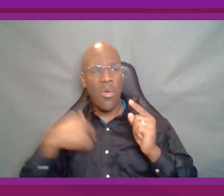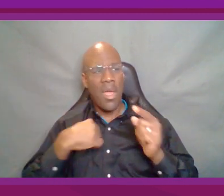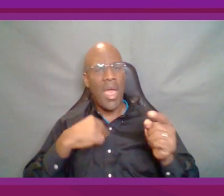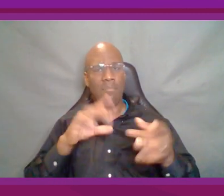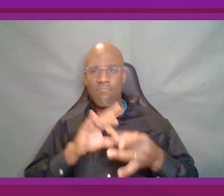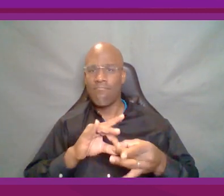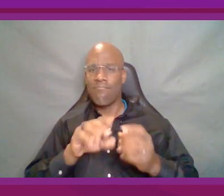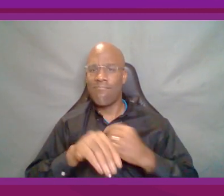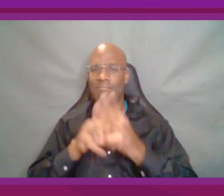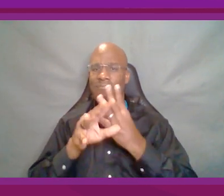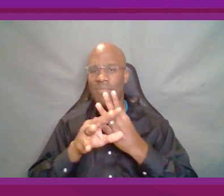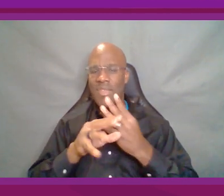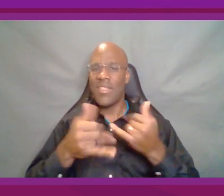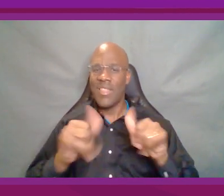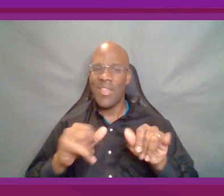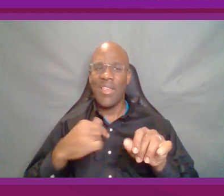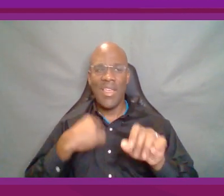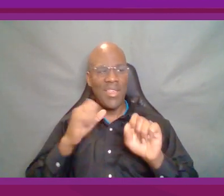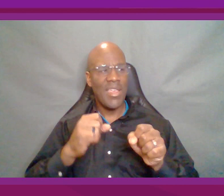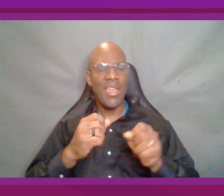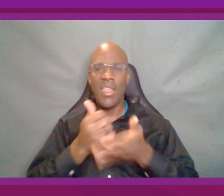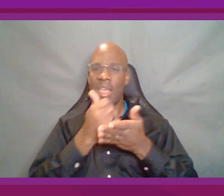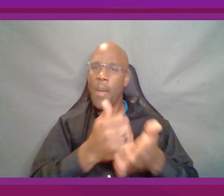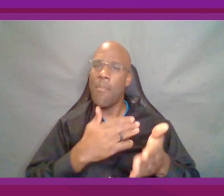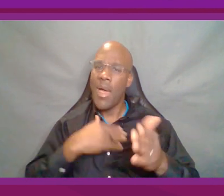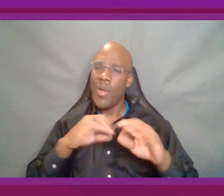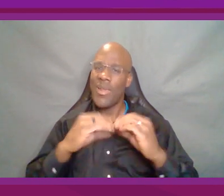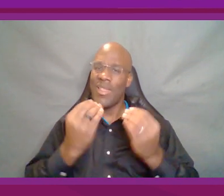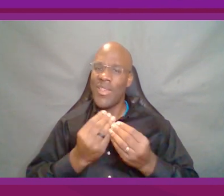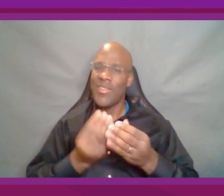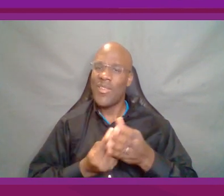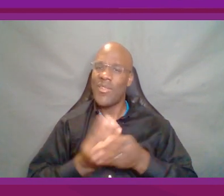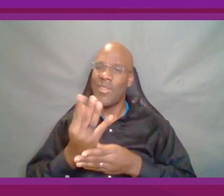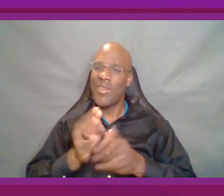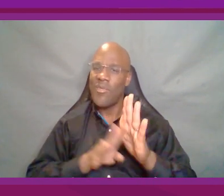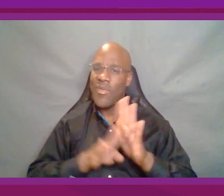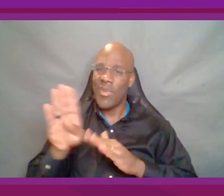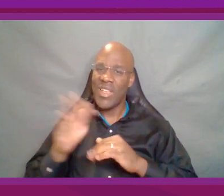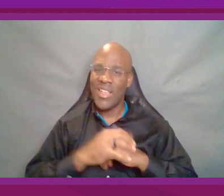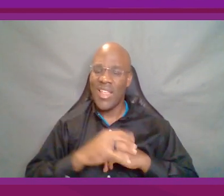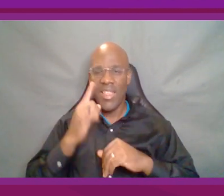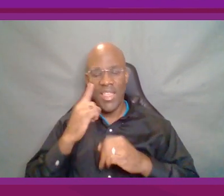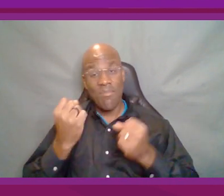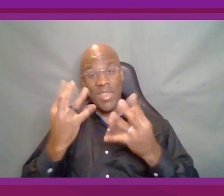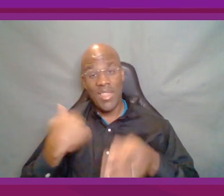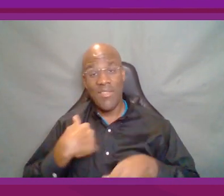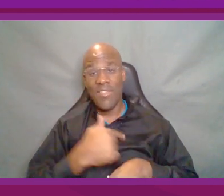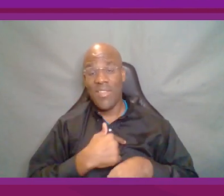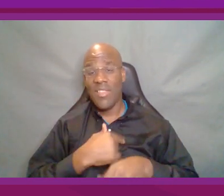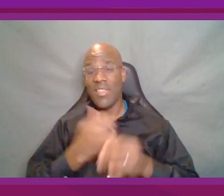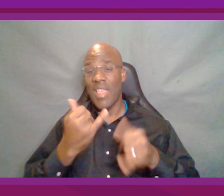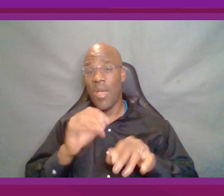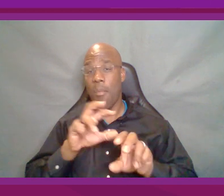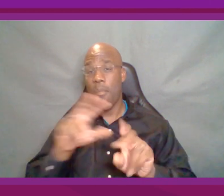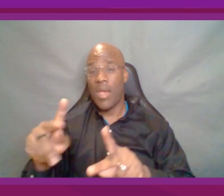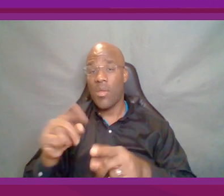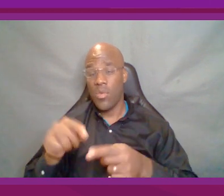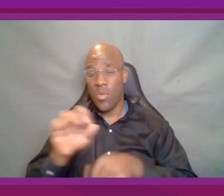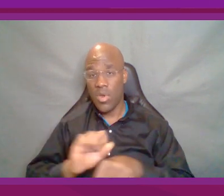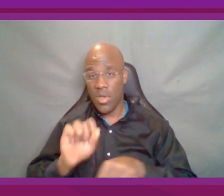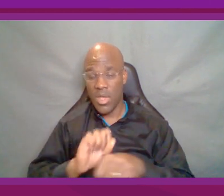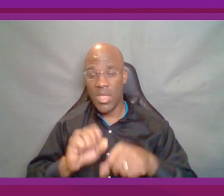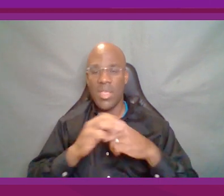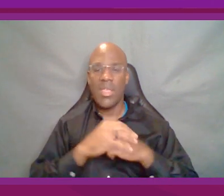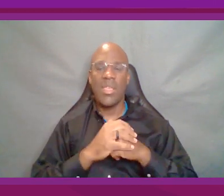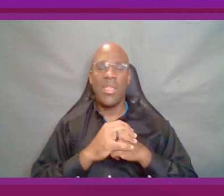and contribute to the organization, so I think many of us are we are going back to work - it's it's